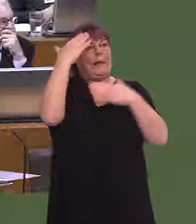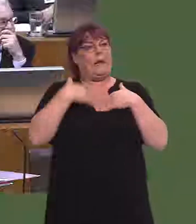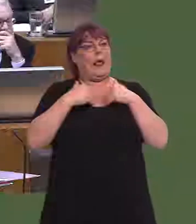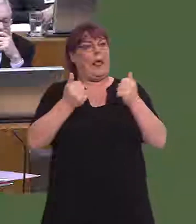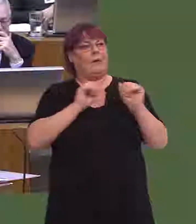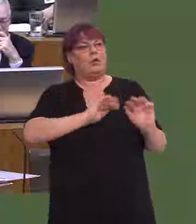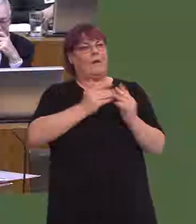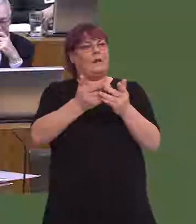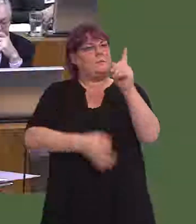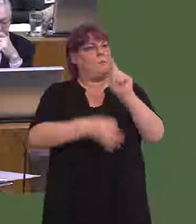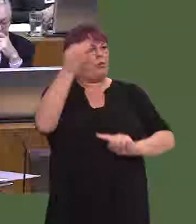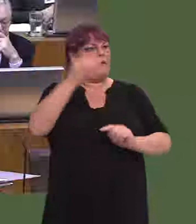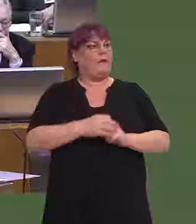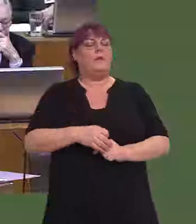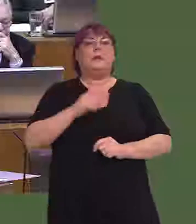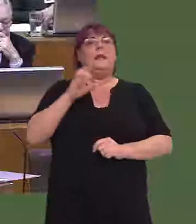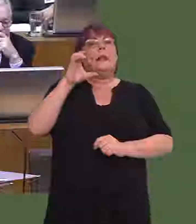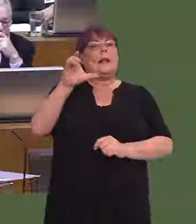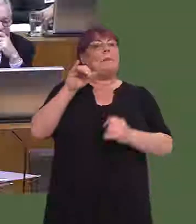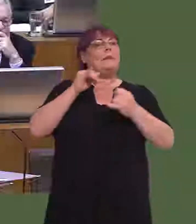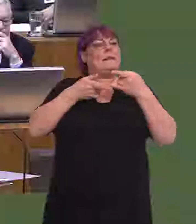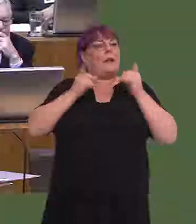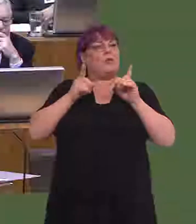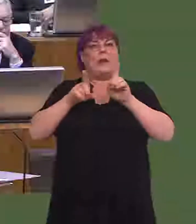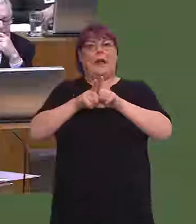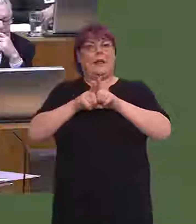The Cabinet Secretary, along with the director general, are holding monthly accountability